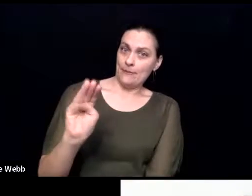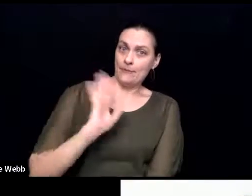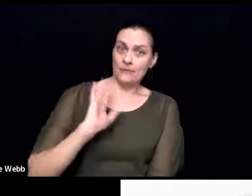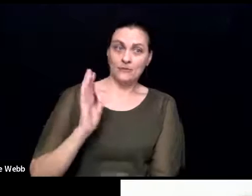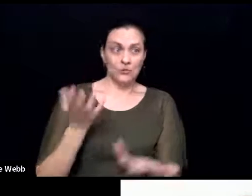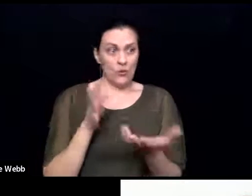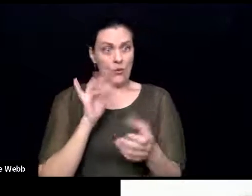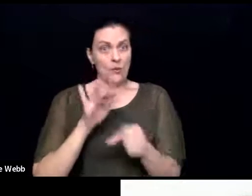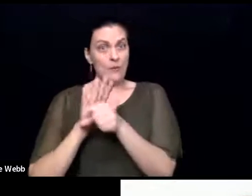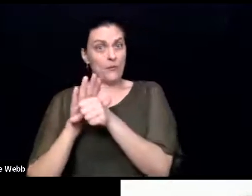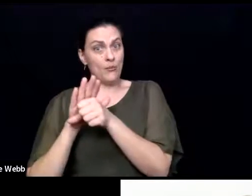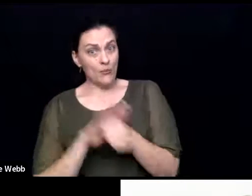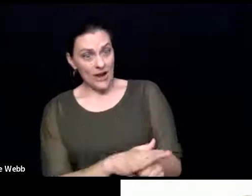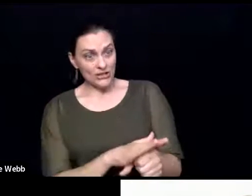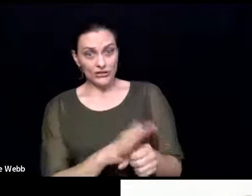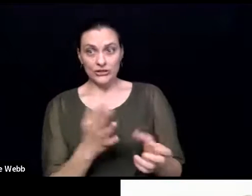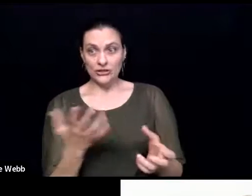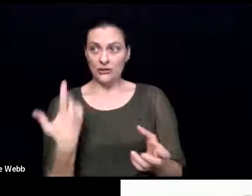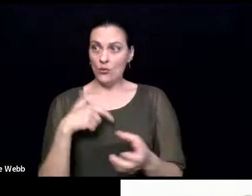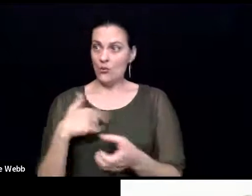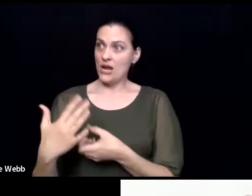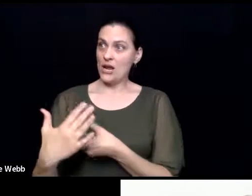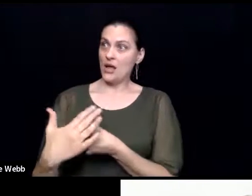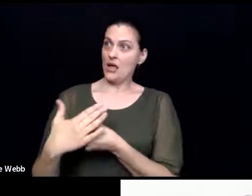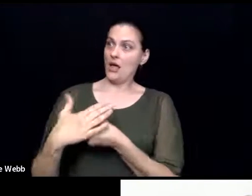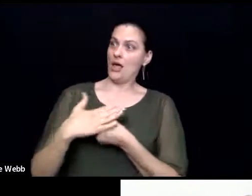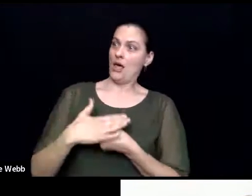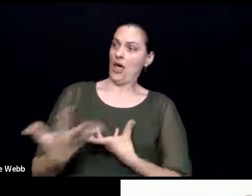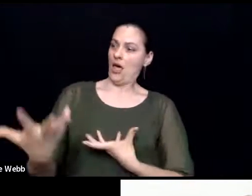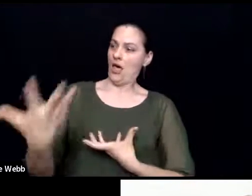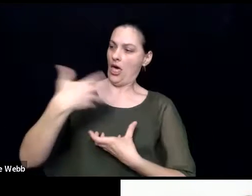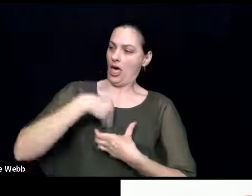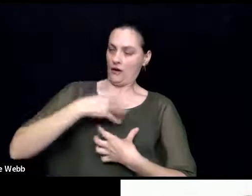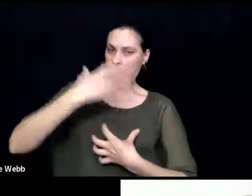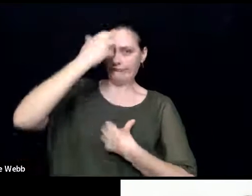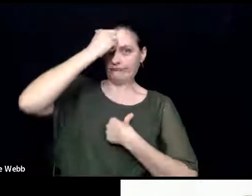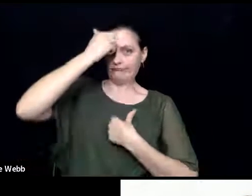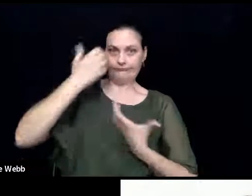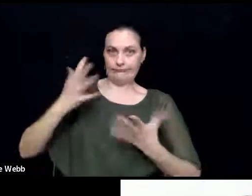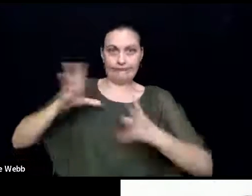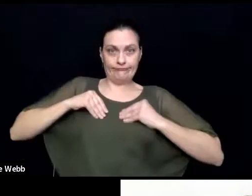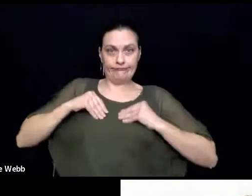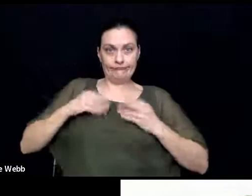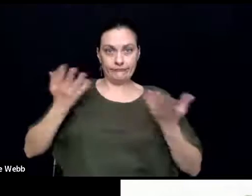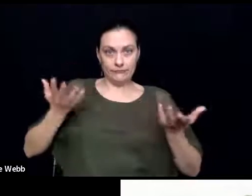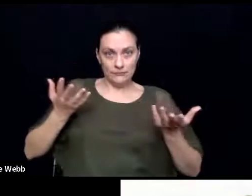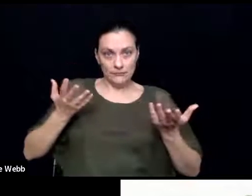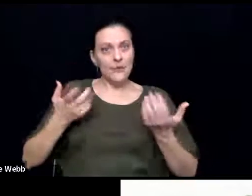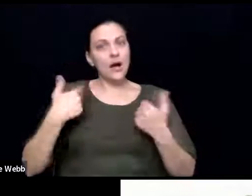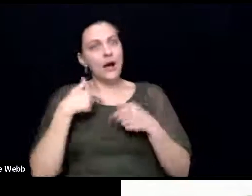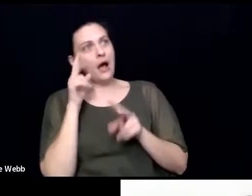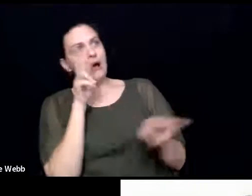know, not interacting with others. Not only was I getting the message from the broader society that